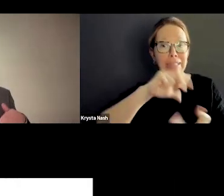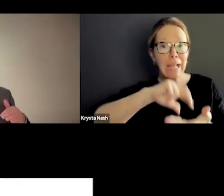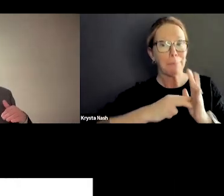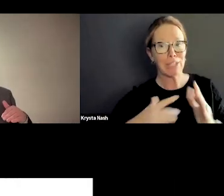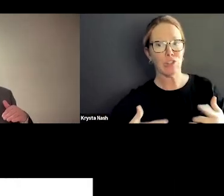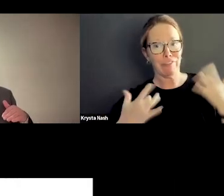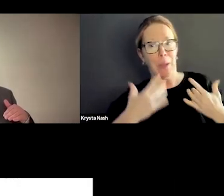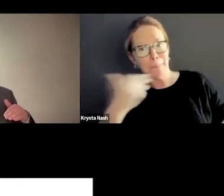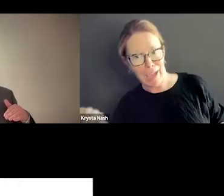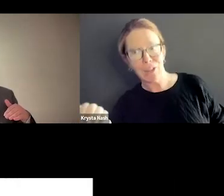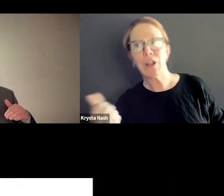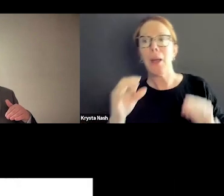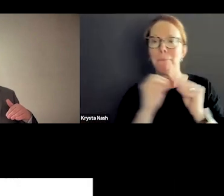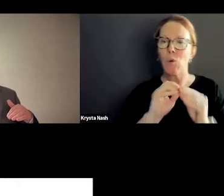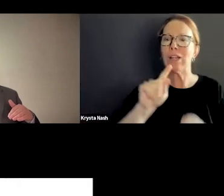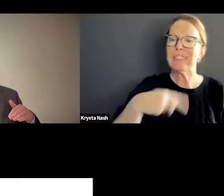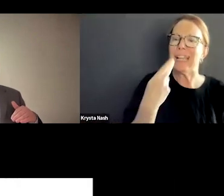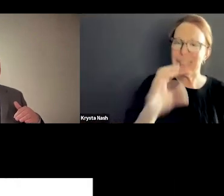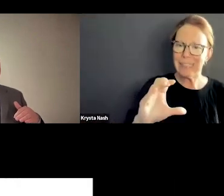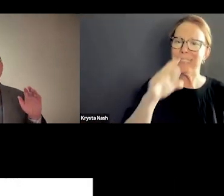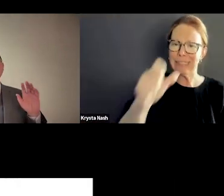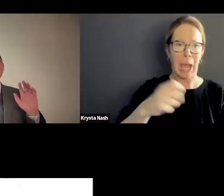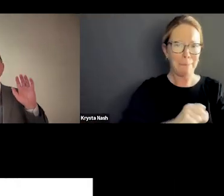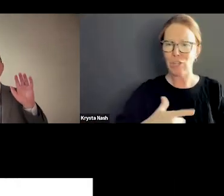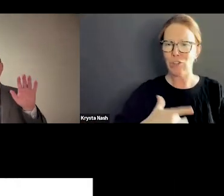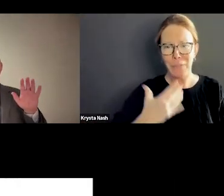More THC is not making you feel much better, although that is the way